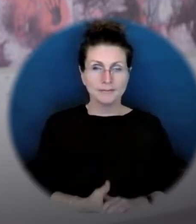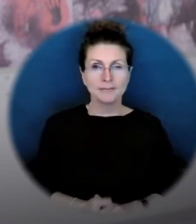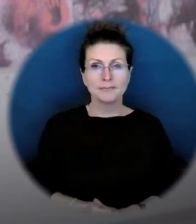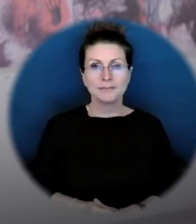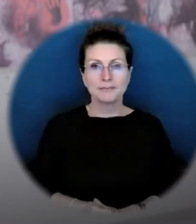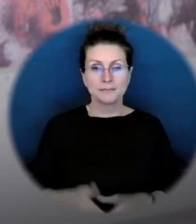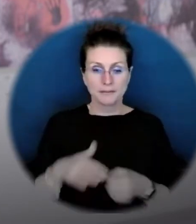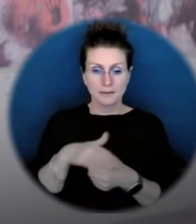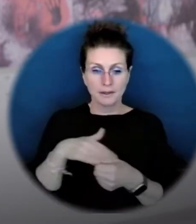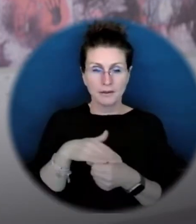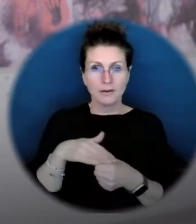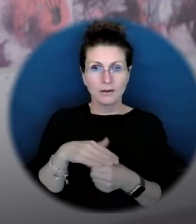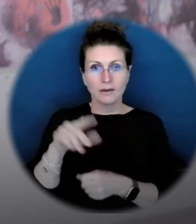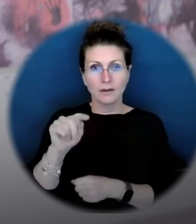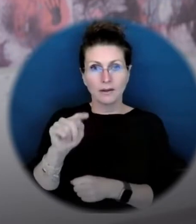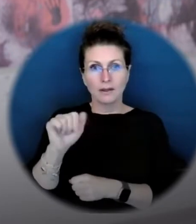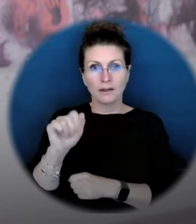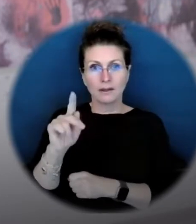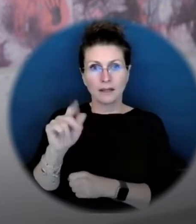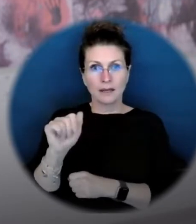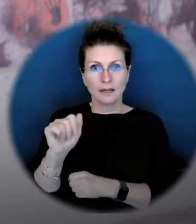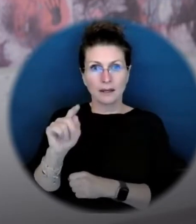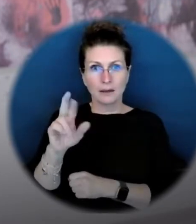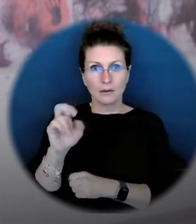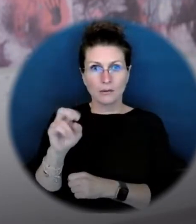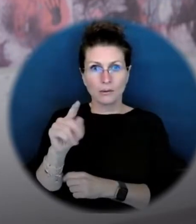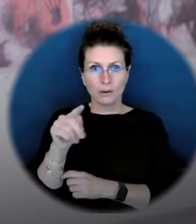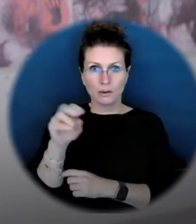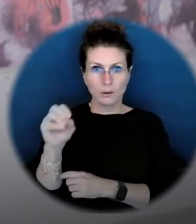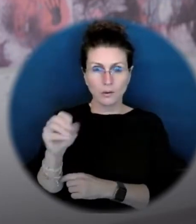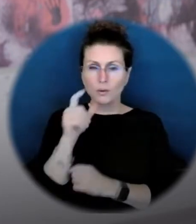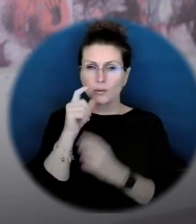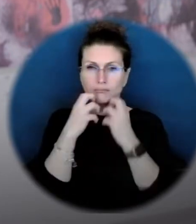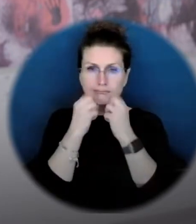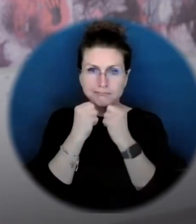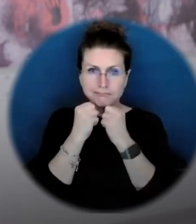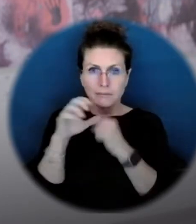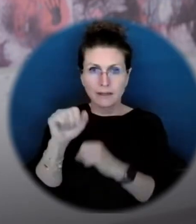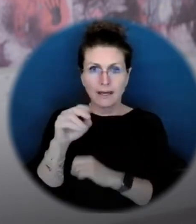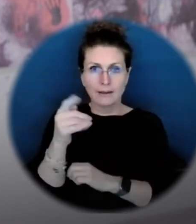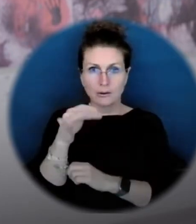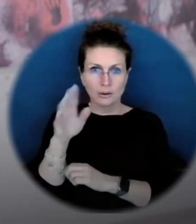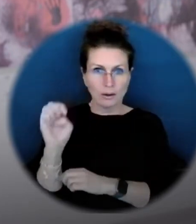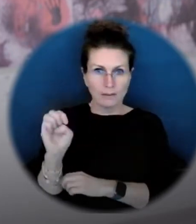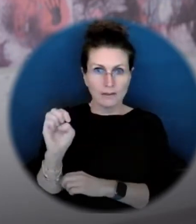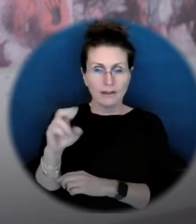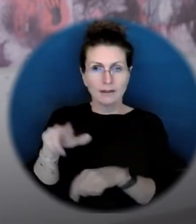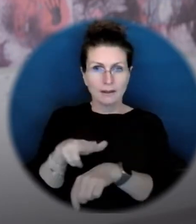The area known as Tkaronto has been caretaken by the Anishinabek Nation,